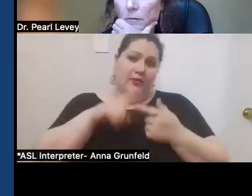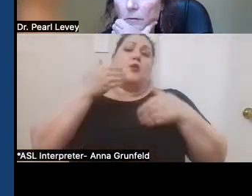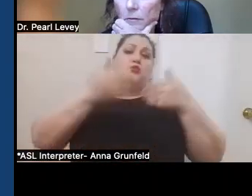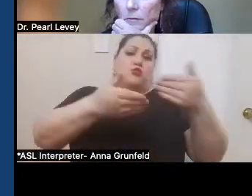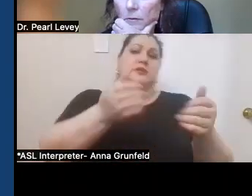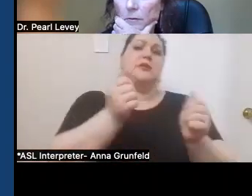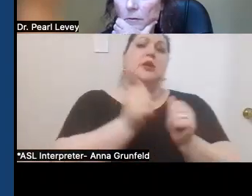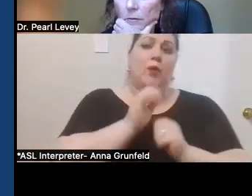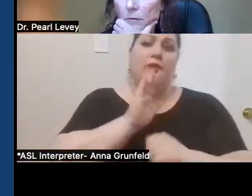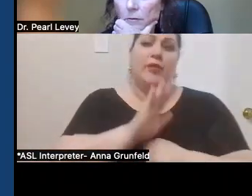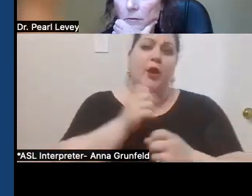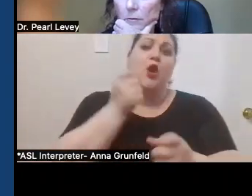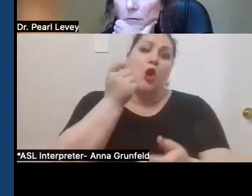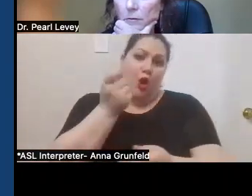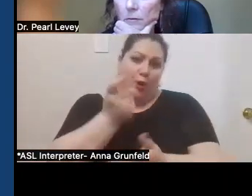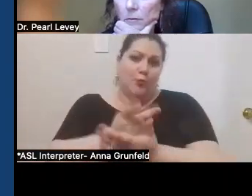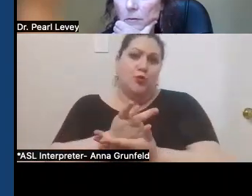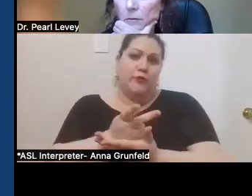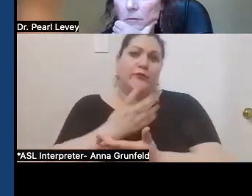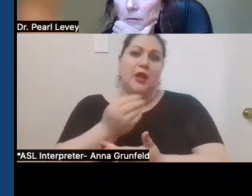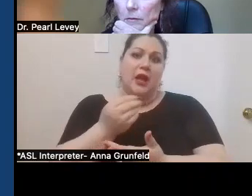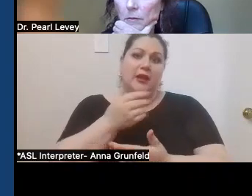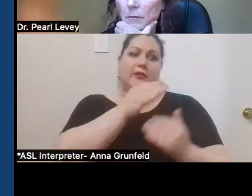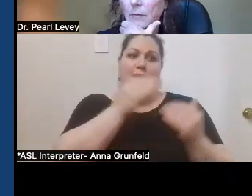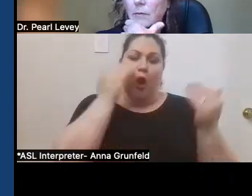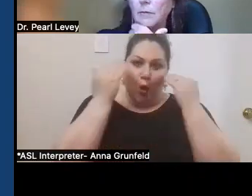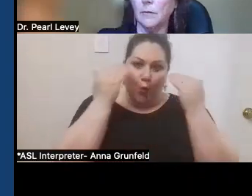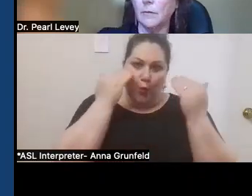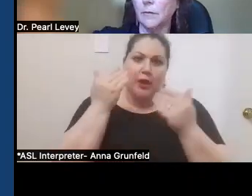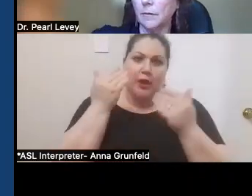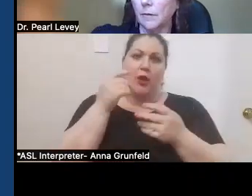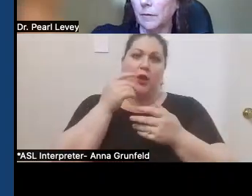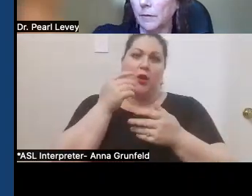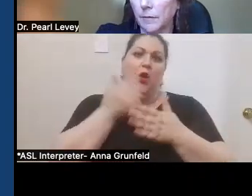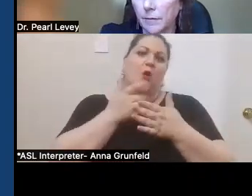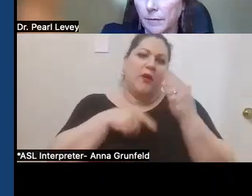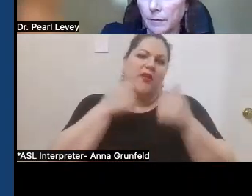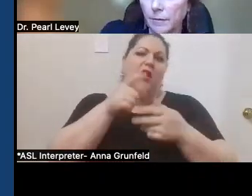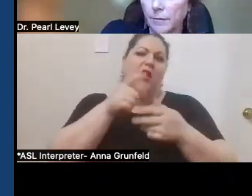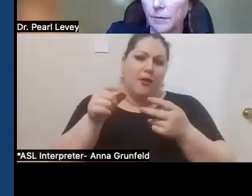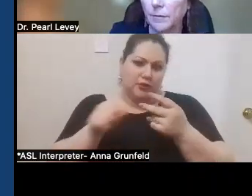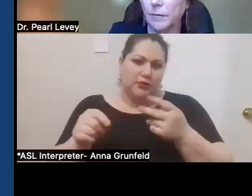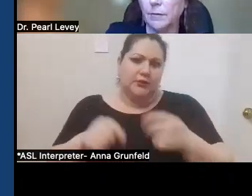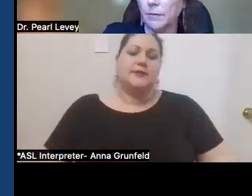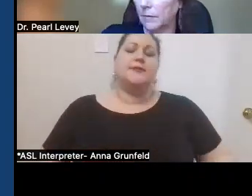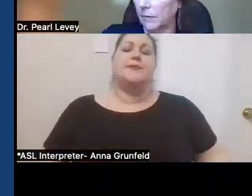And sometimes we have then also go on to the other learners to relate the information to them and,